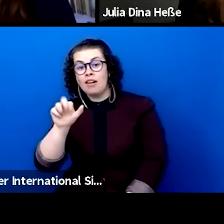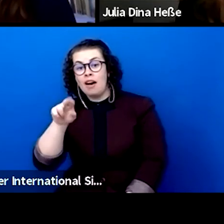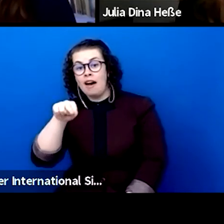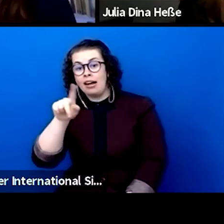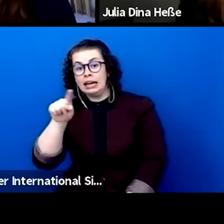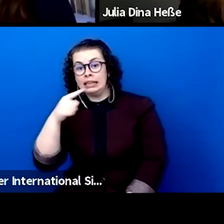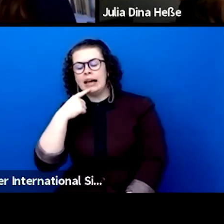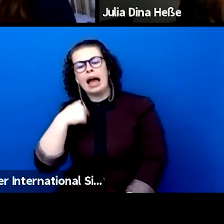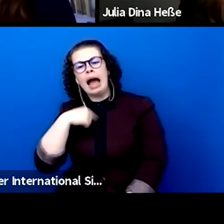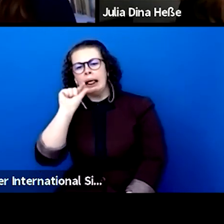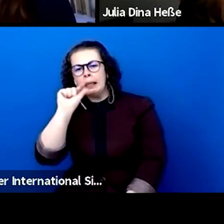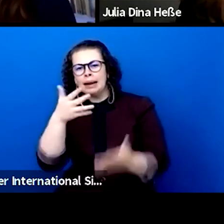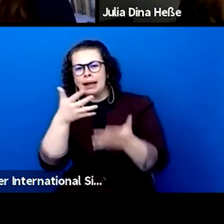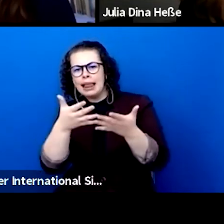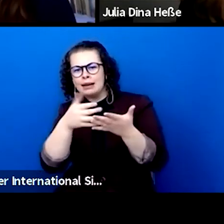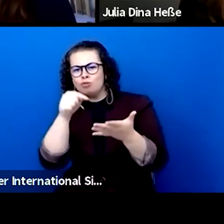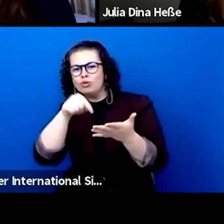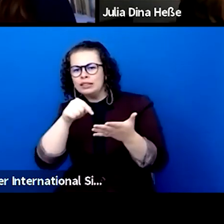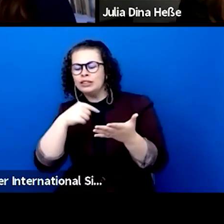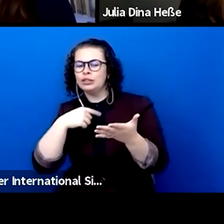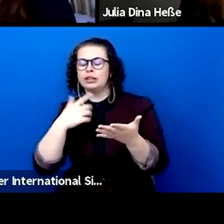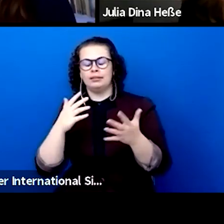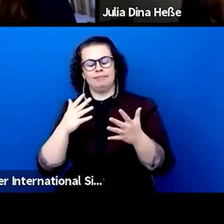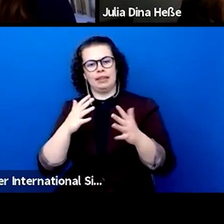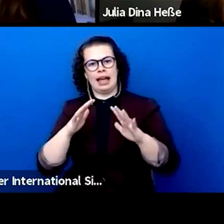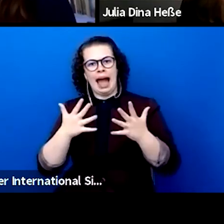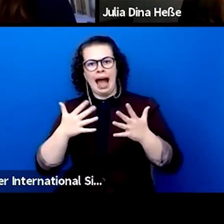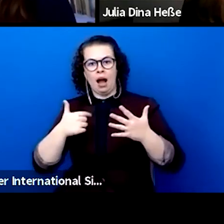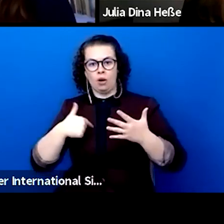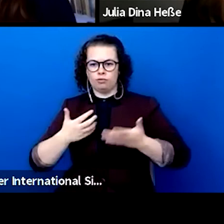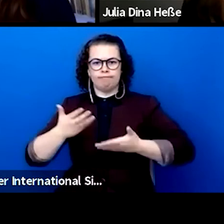with representation and inclusion and language can often be a barrier at the theater because we,